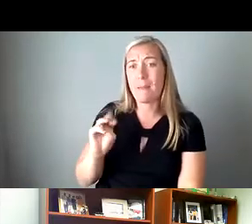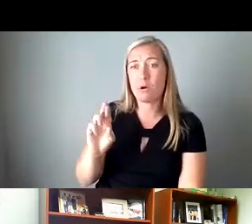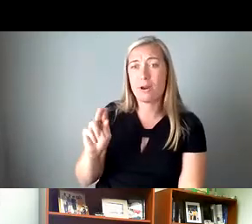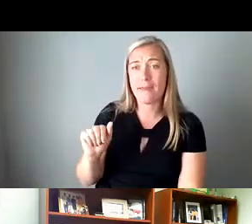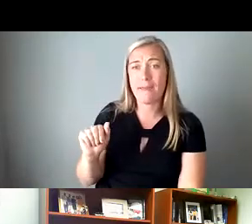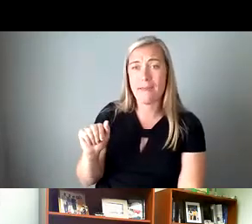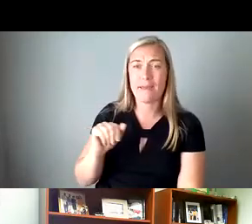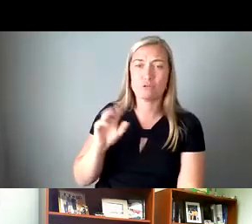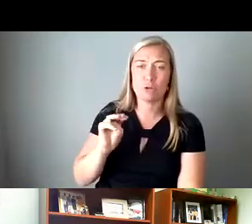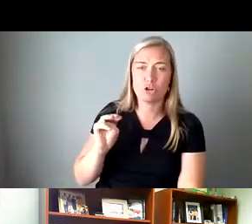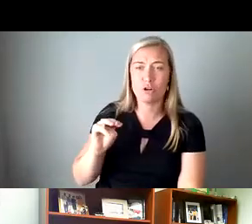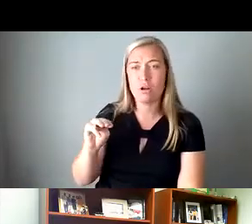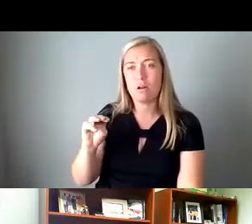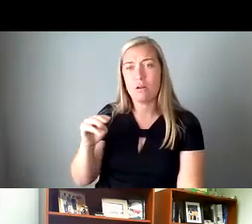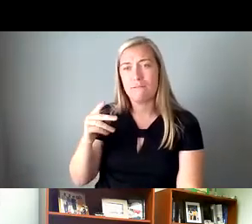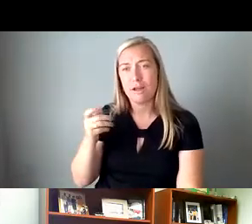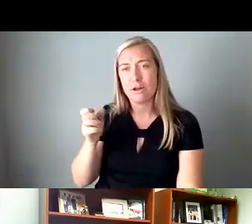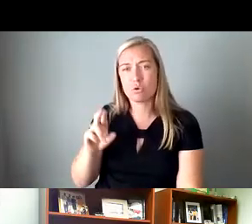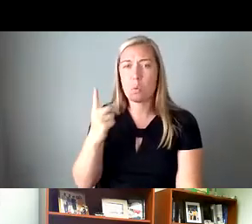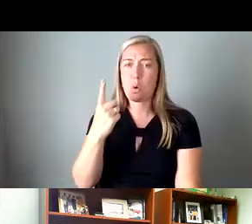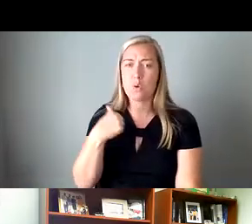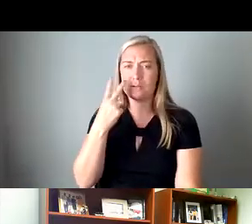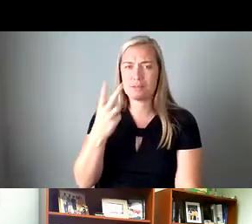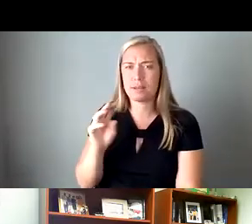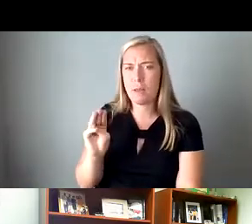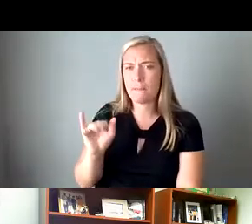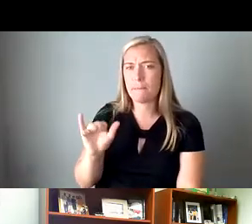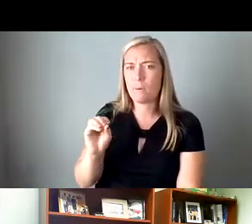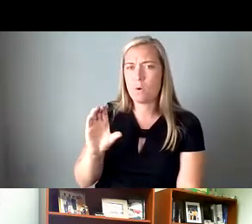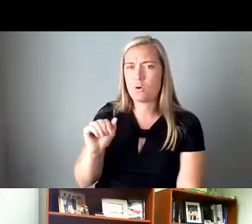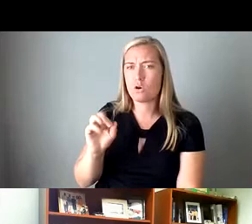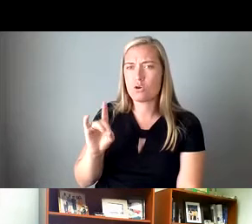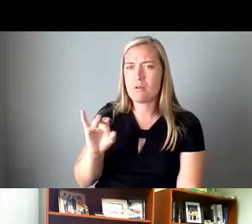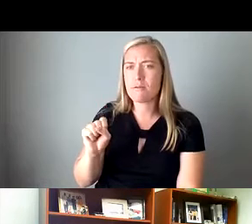something called myocarditis. Where we're seeing mild inflammation of the muscle of the heart and